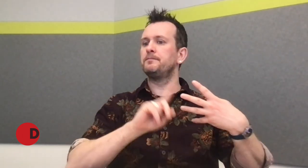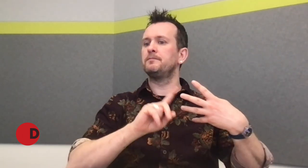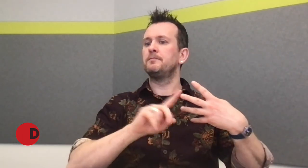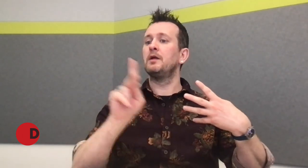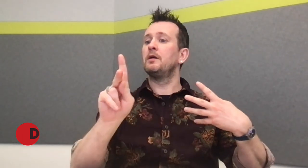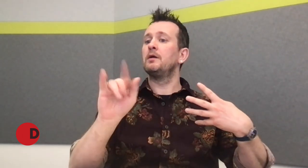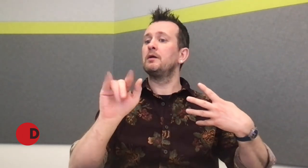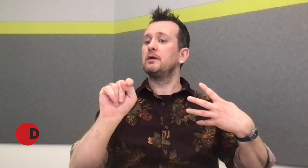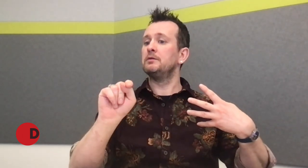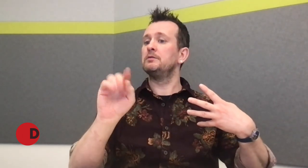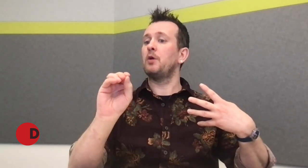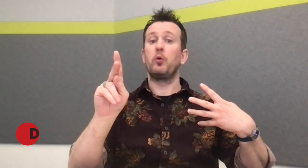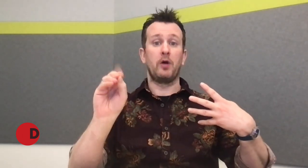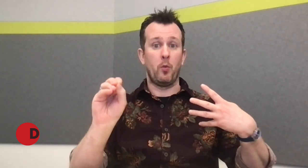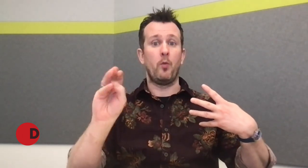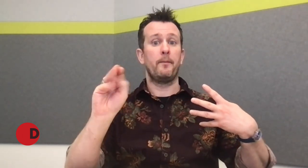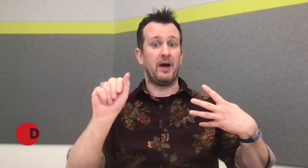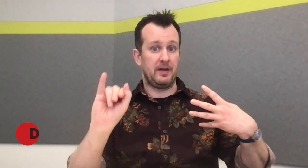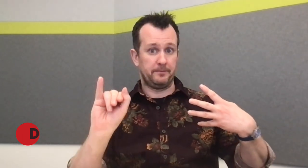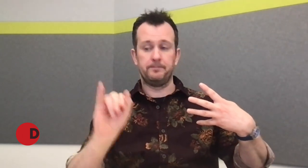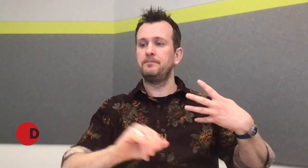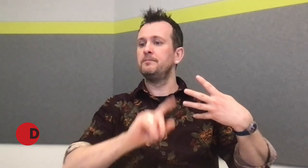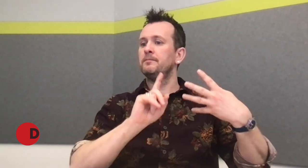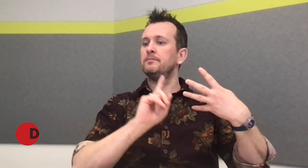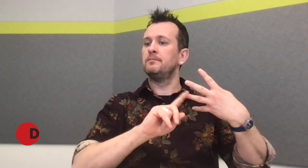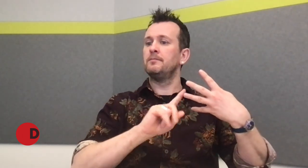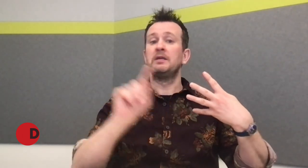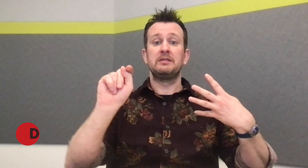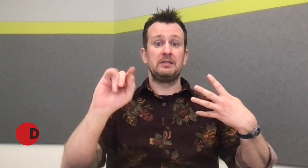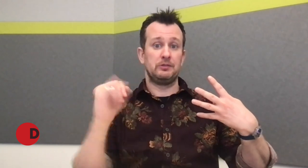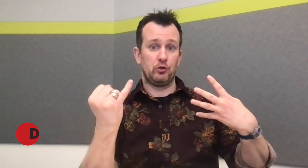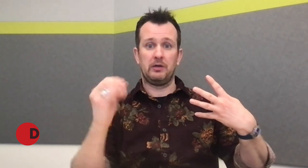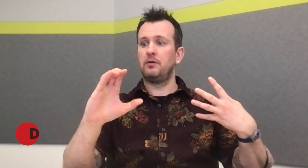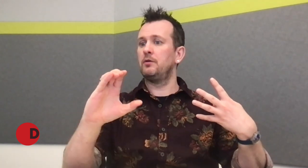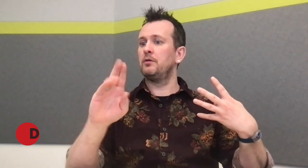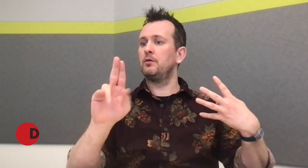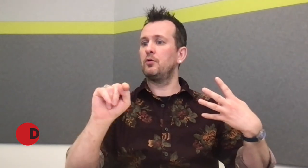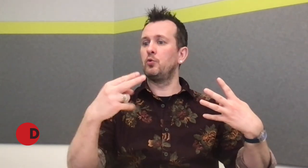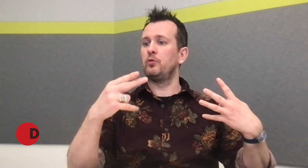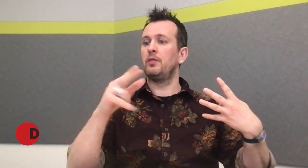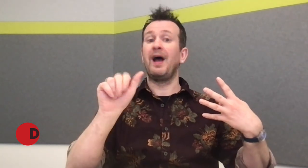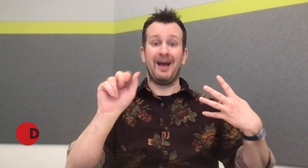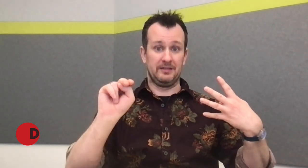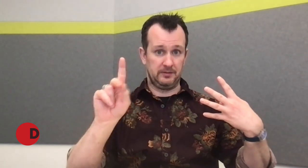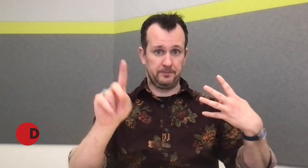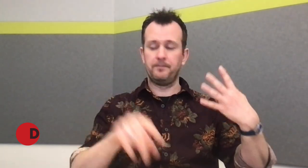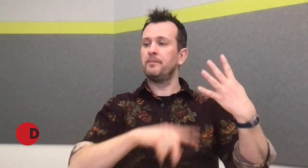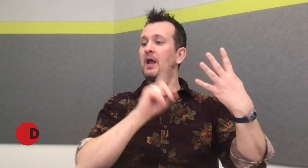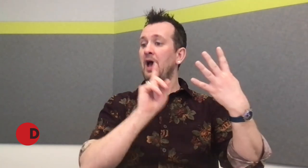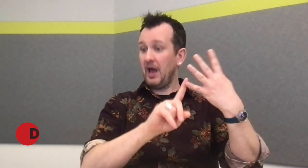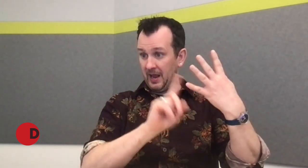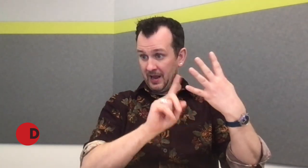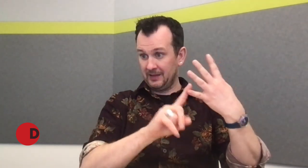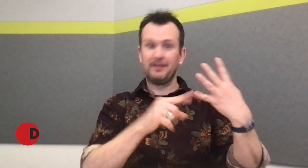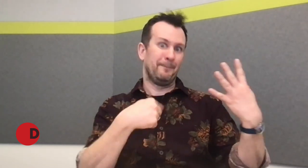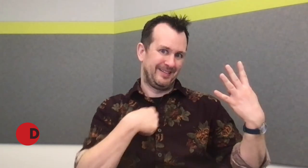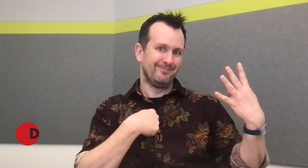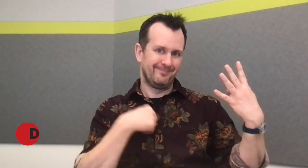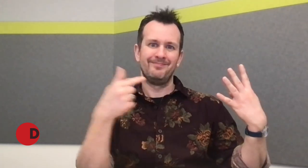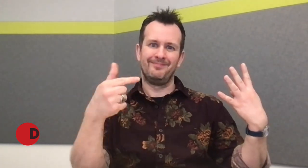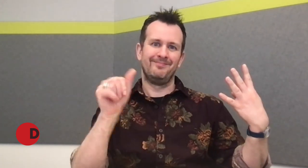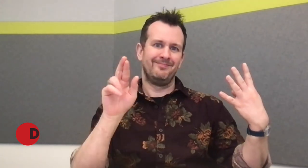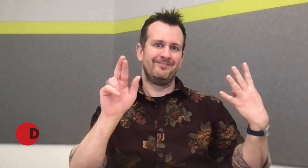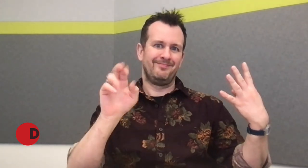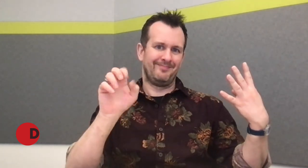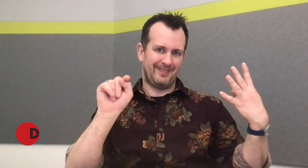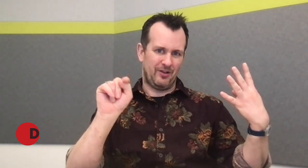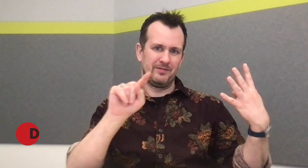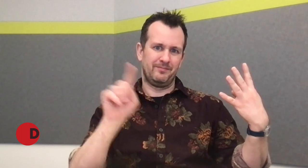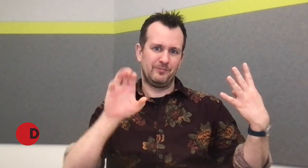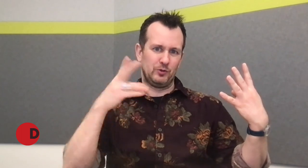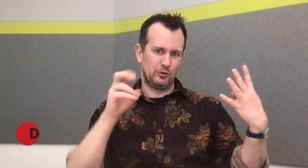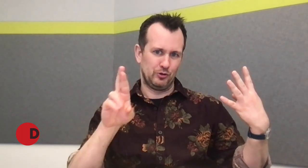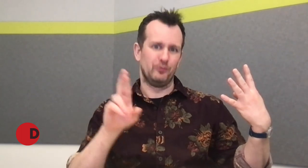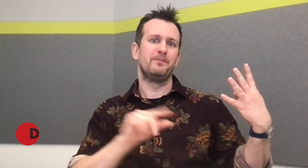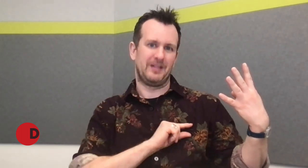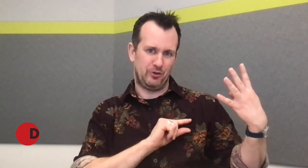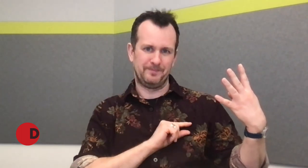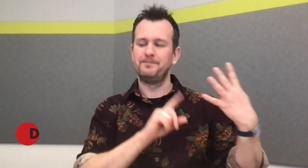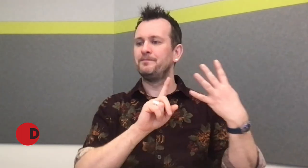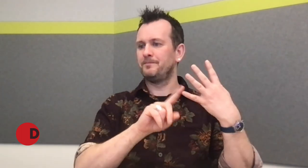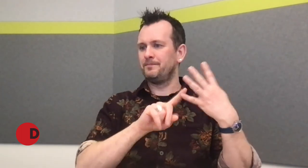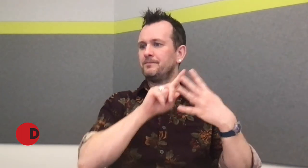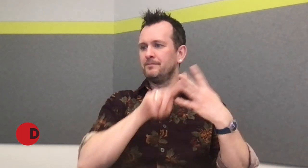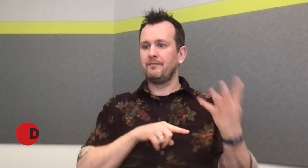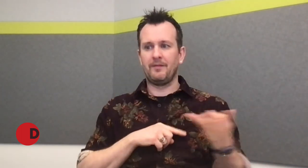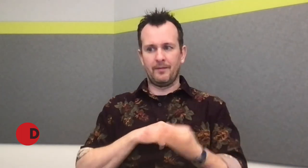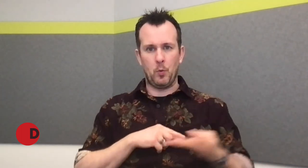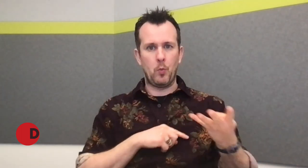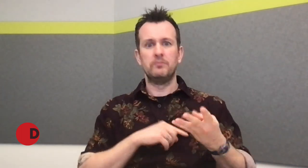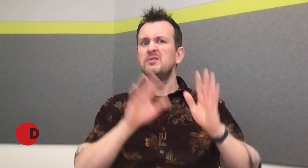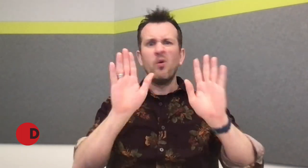Kitoko Mai, TJ Cuthand, and me, Garrett Zuercher. So it doesn’t matter